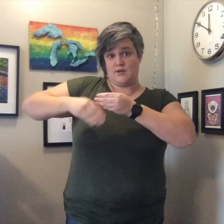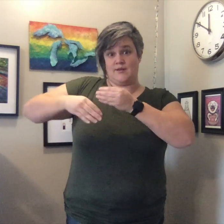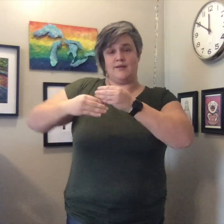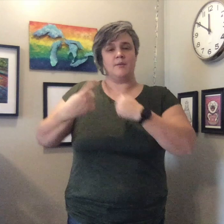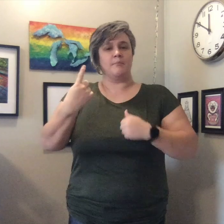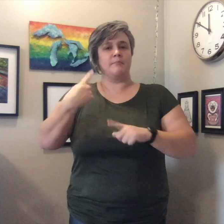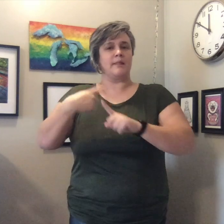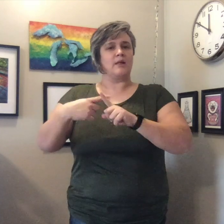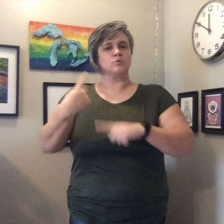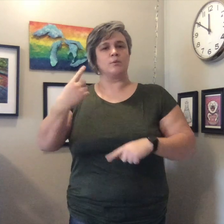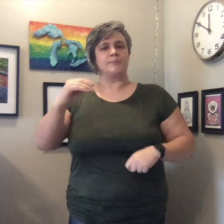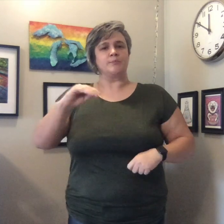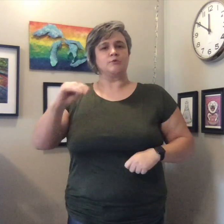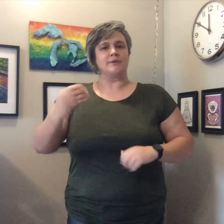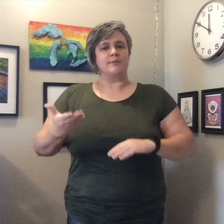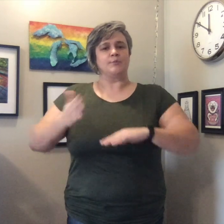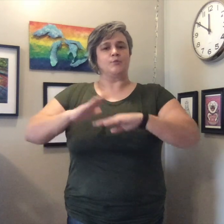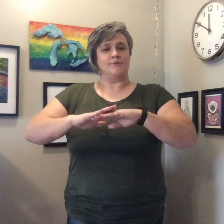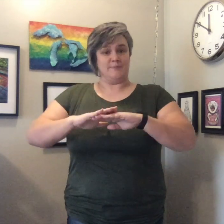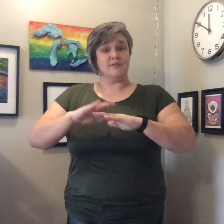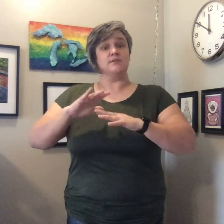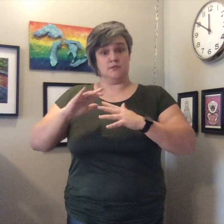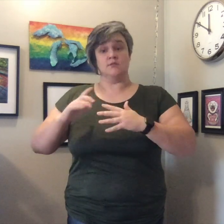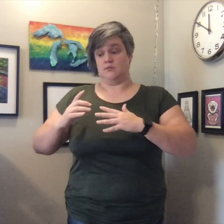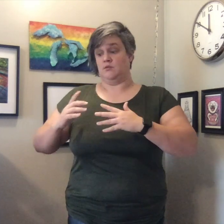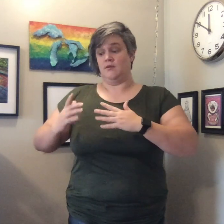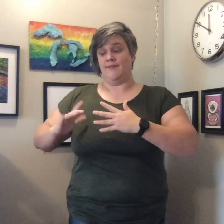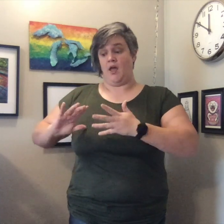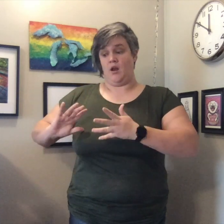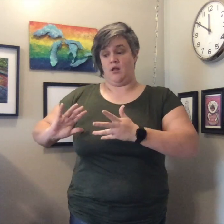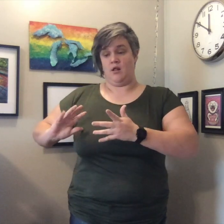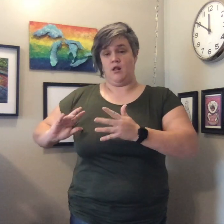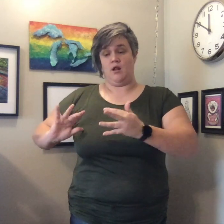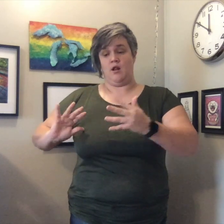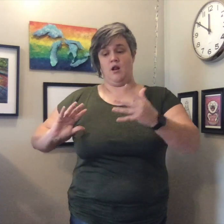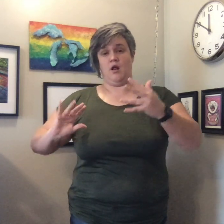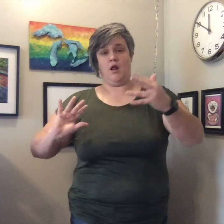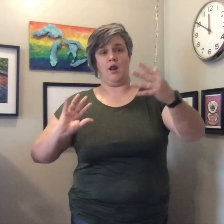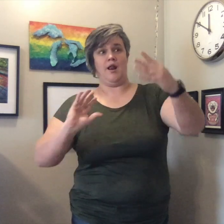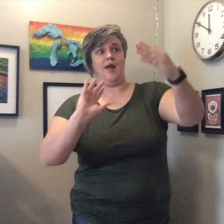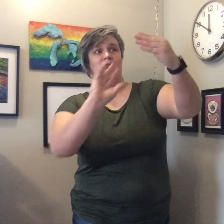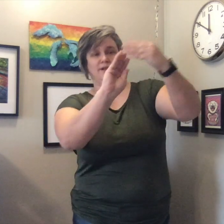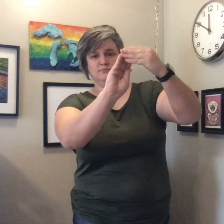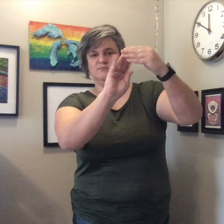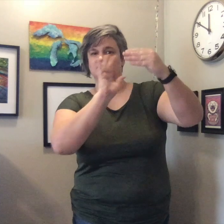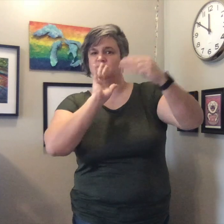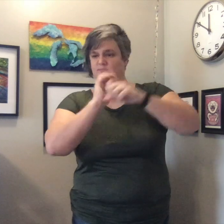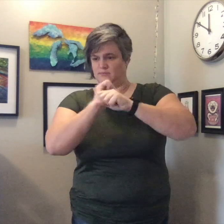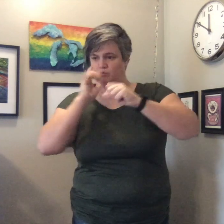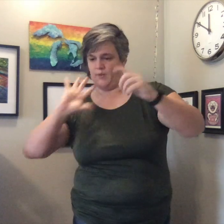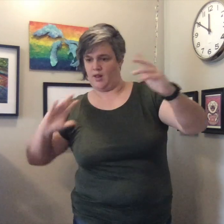Consider it improving 1% every single day, and how that'll eventually get you to where you're trying to go.